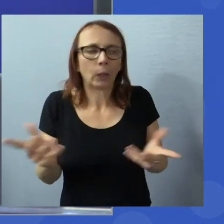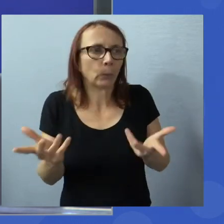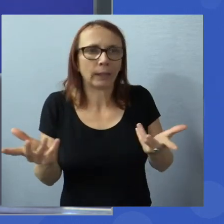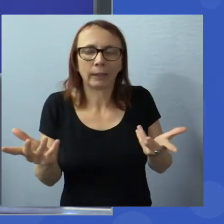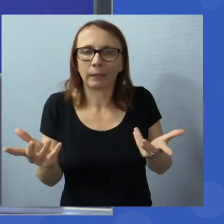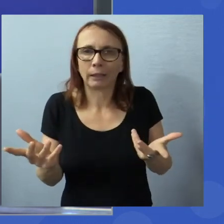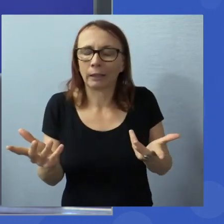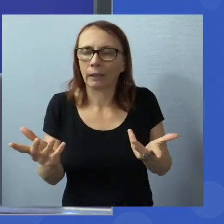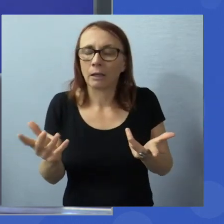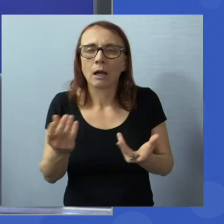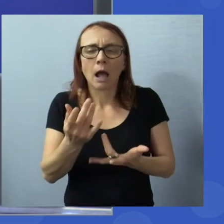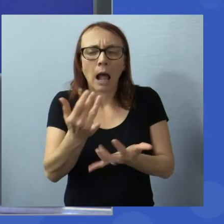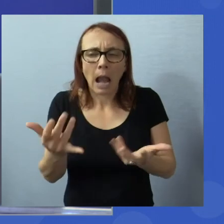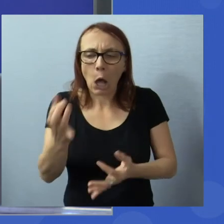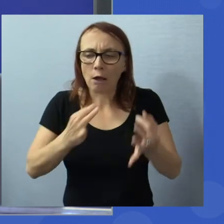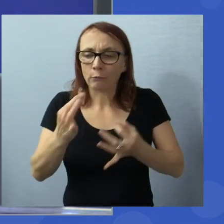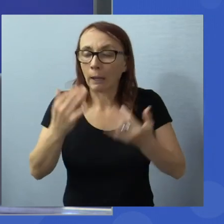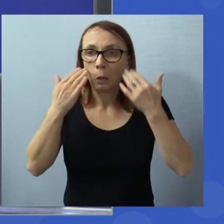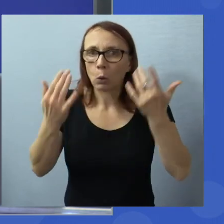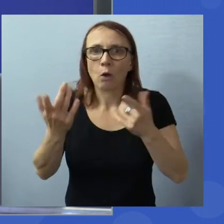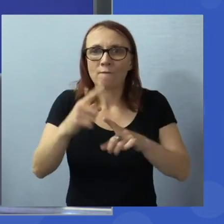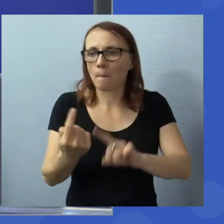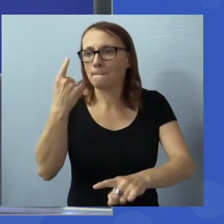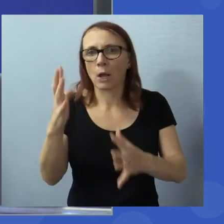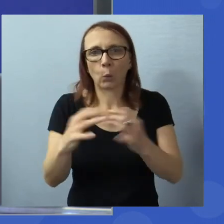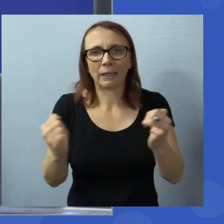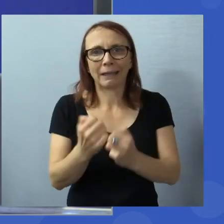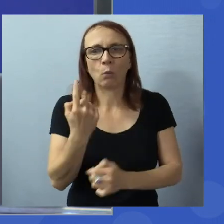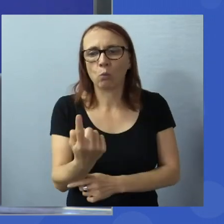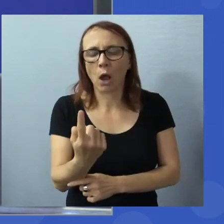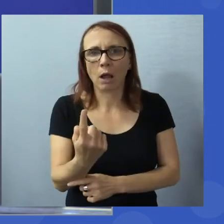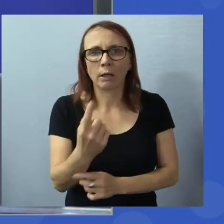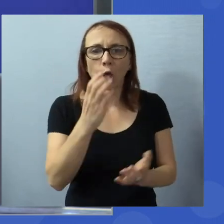unanswered questions from weekend one about the Constitution and about tax and